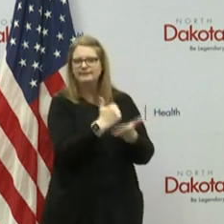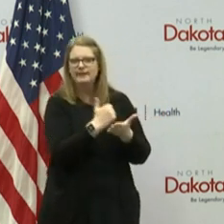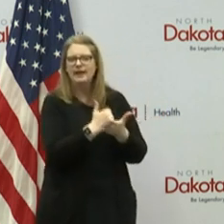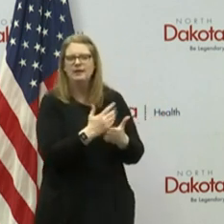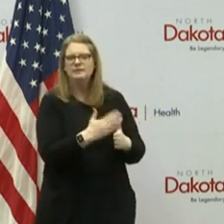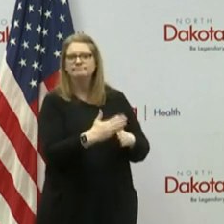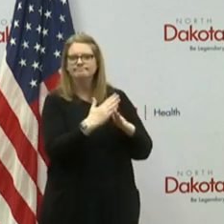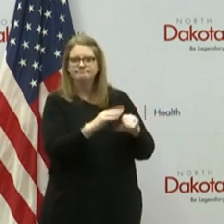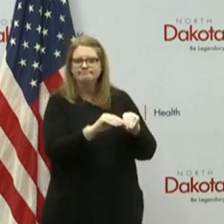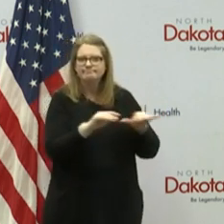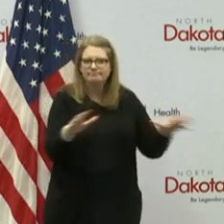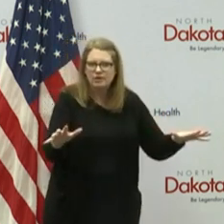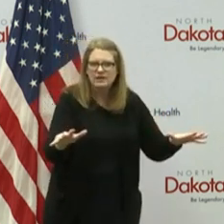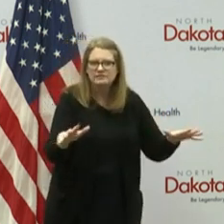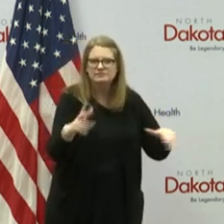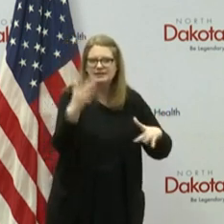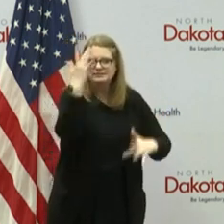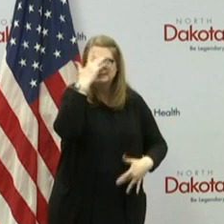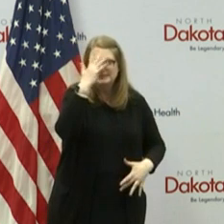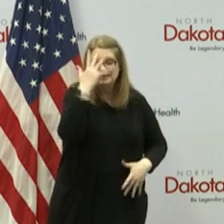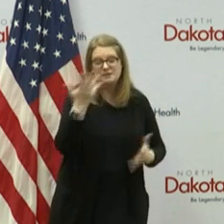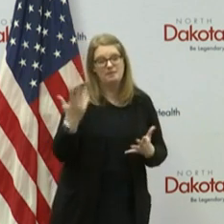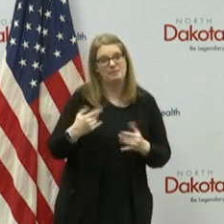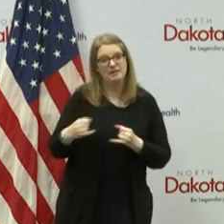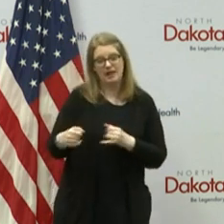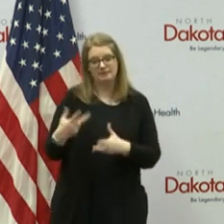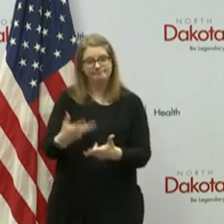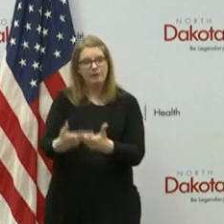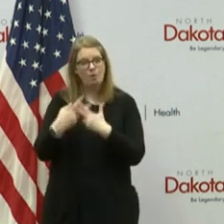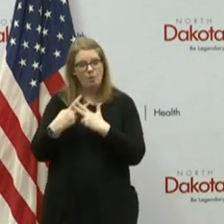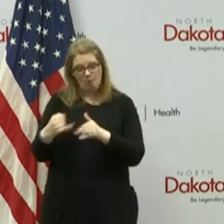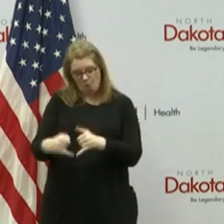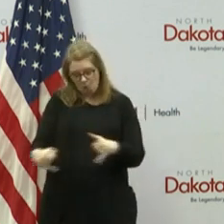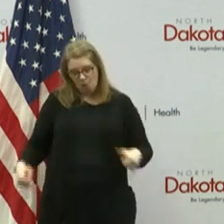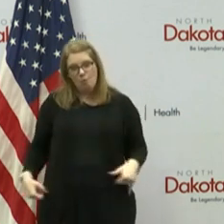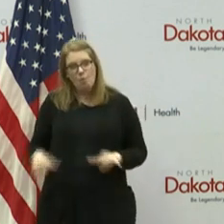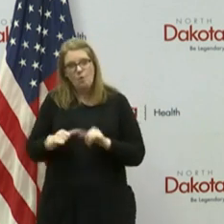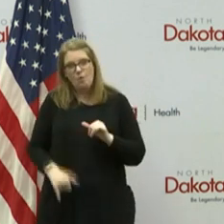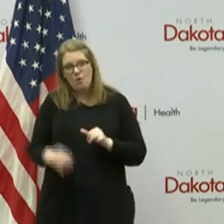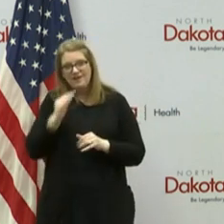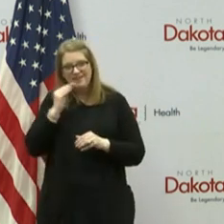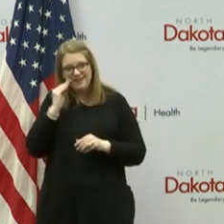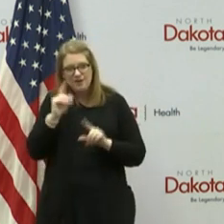AUTHORITY OF THAT OFFICE WILL WORK WITH PUBLIC HEALTH TOWARDS IMPLEMENTING MEASURES THAT ARE NECESSARY TO SPREAD COMMUNICABLE DISEASES AND THOSE